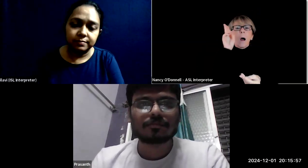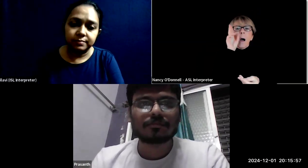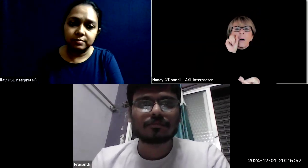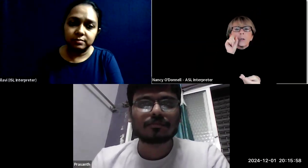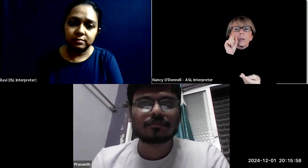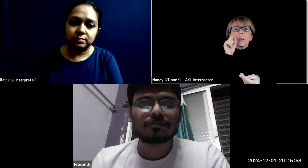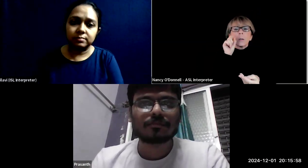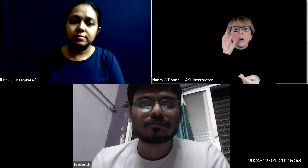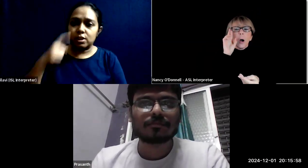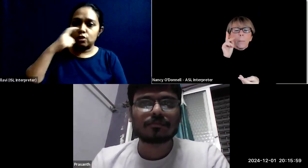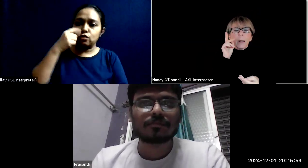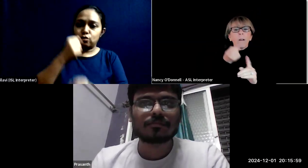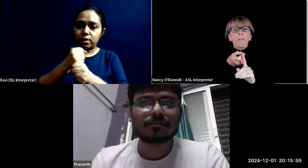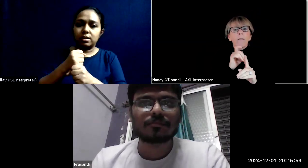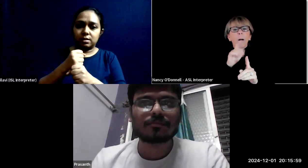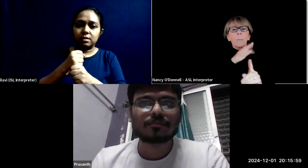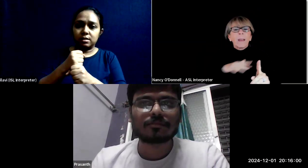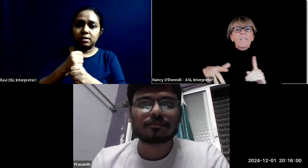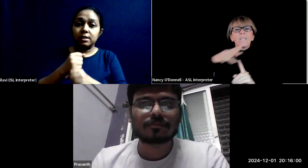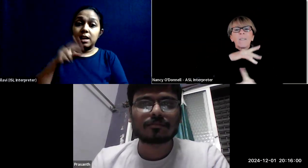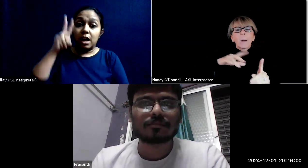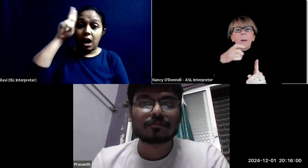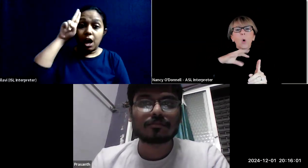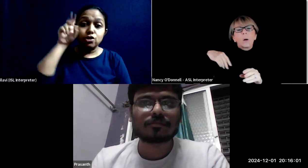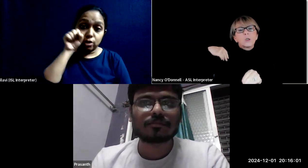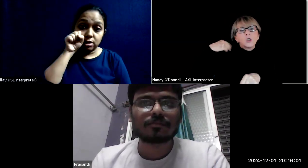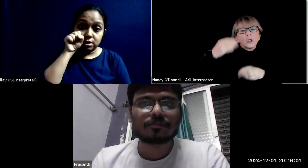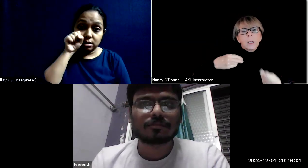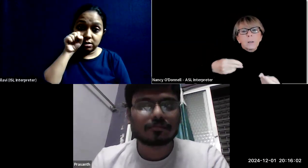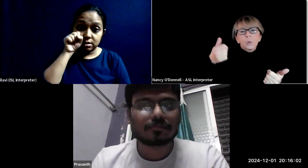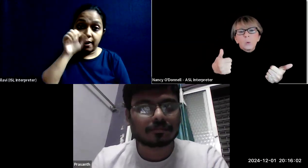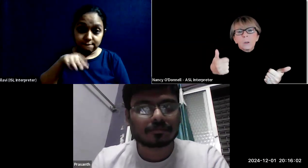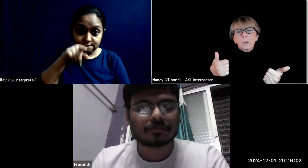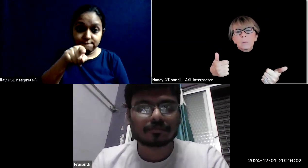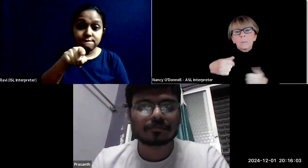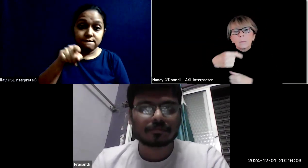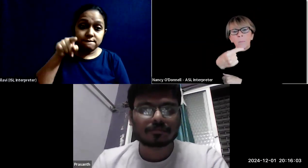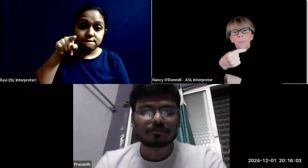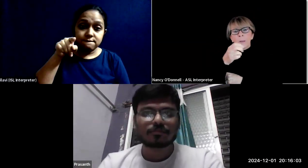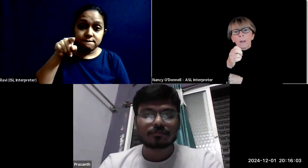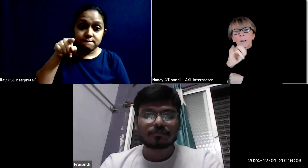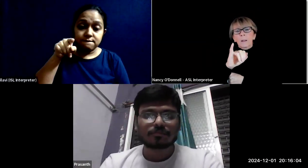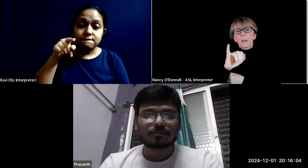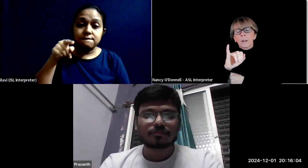[Geri speaking] This is Geri. If it is Usher syndrome, if you have